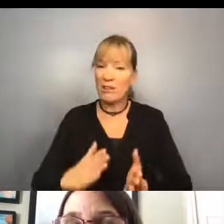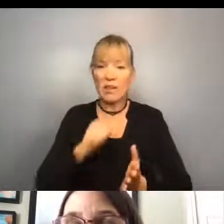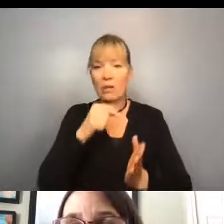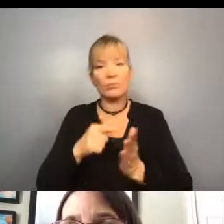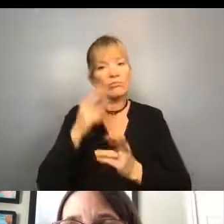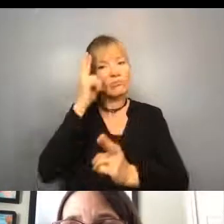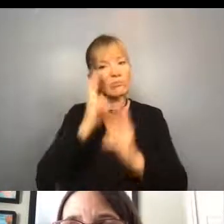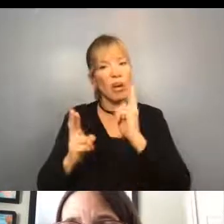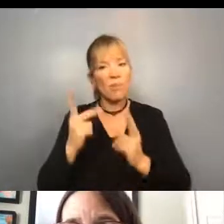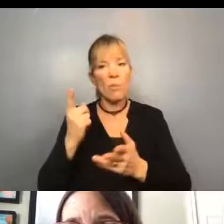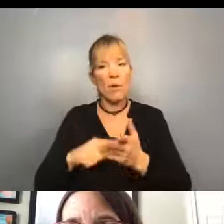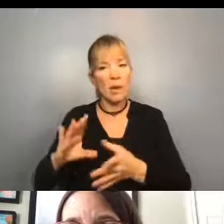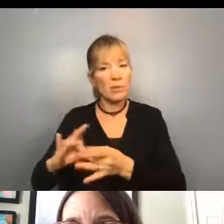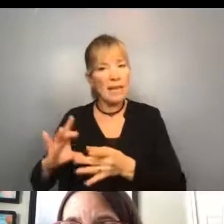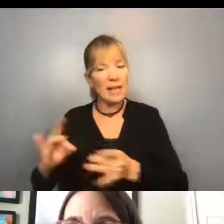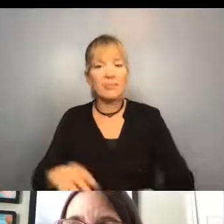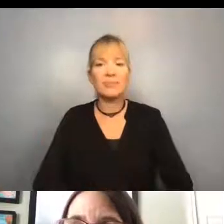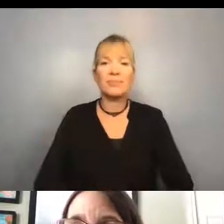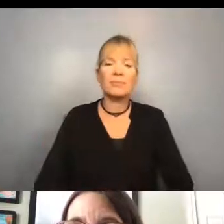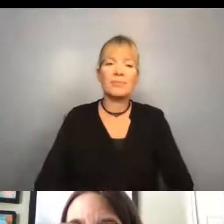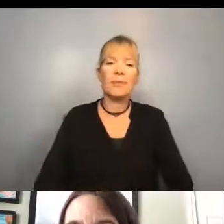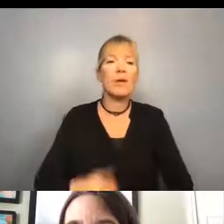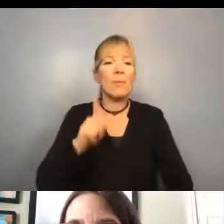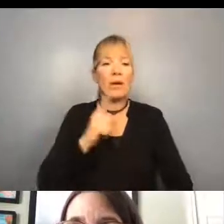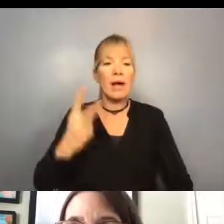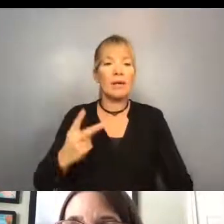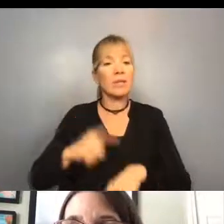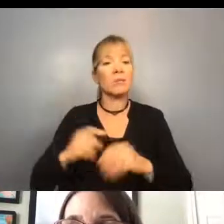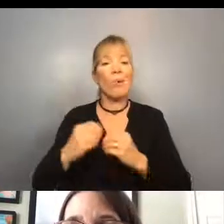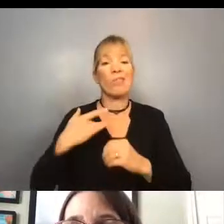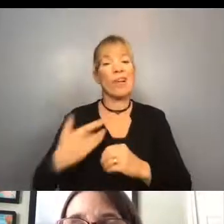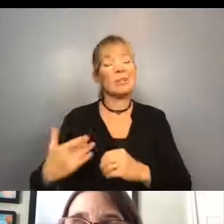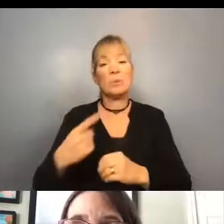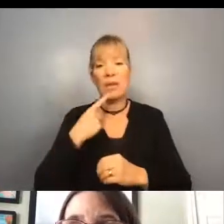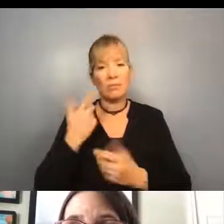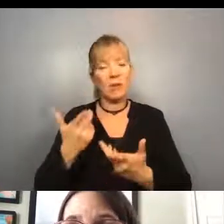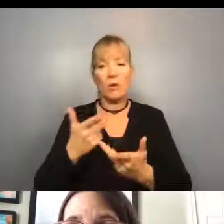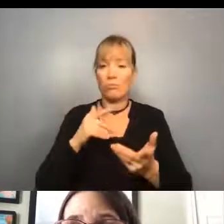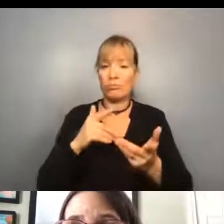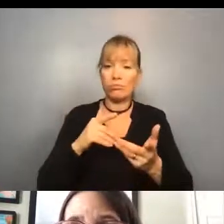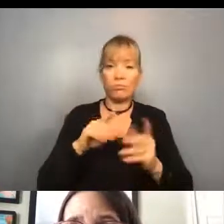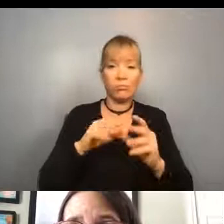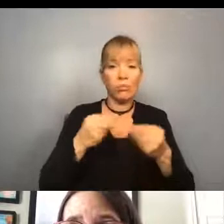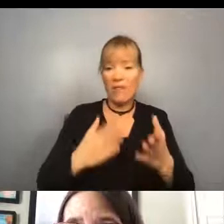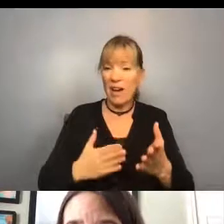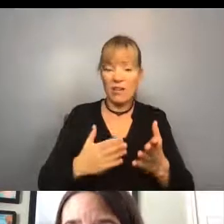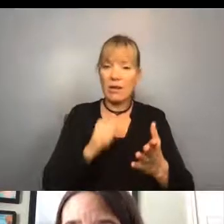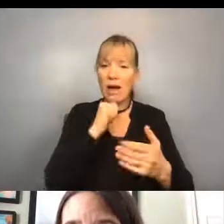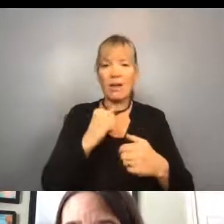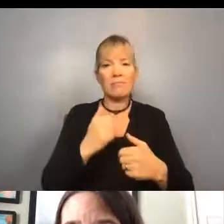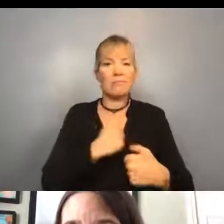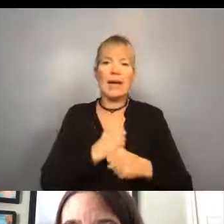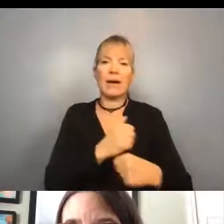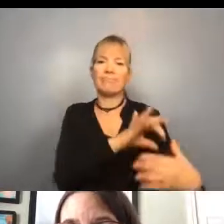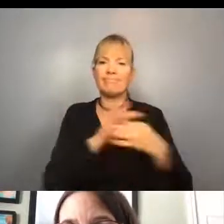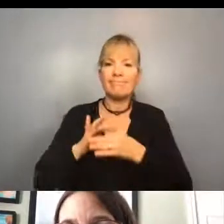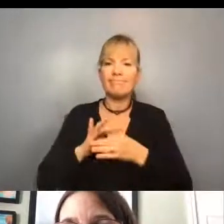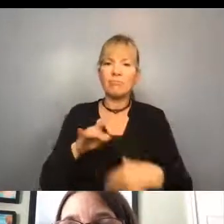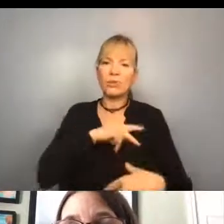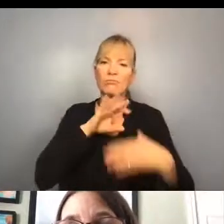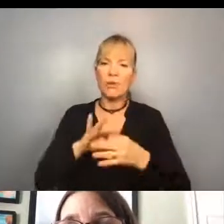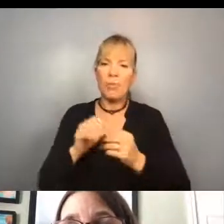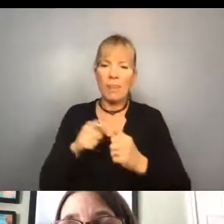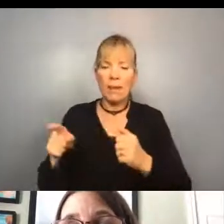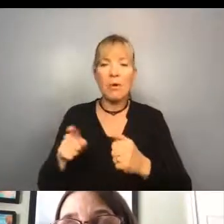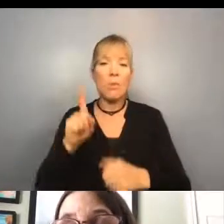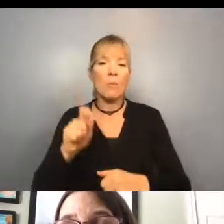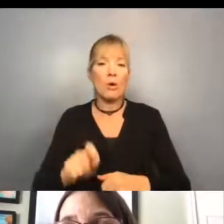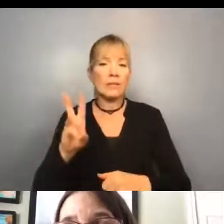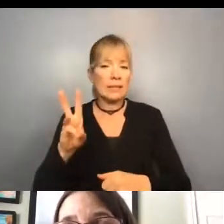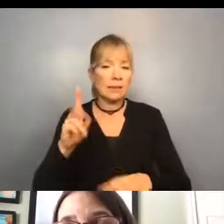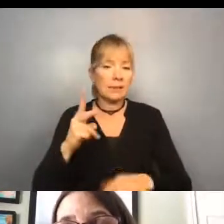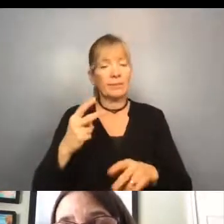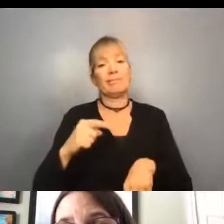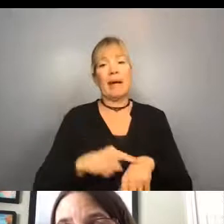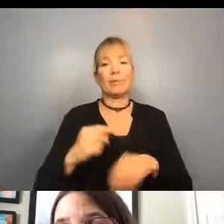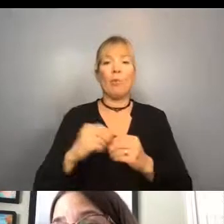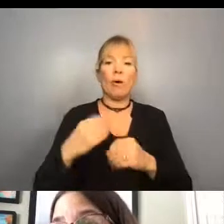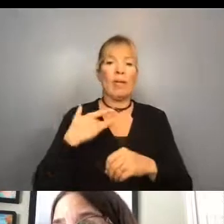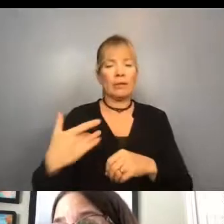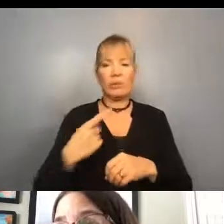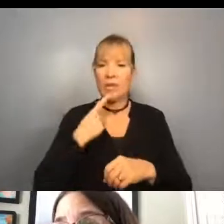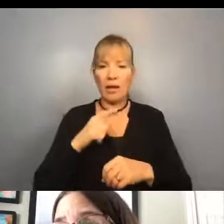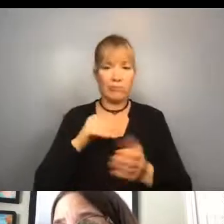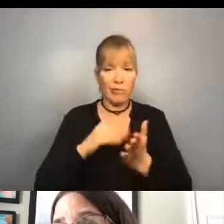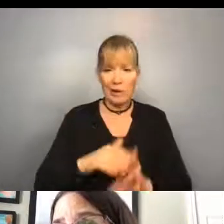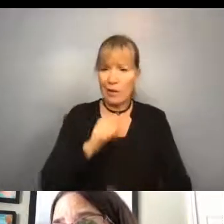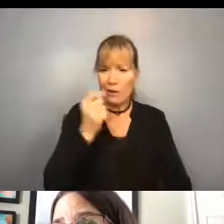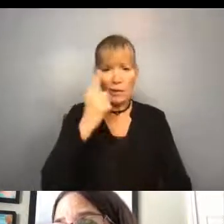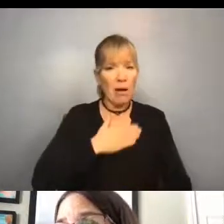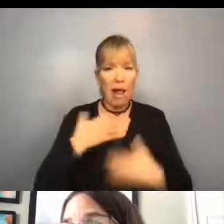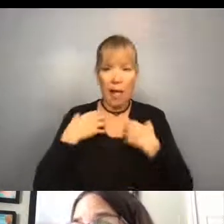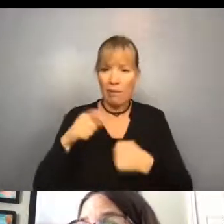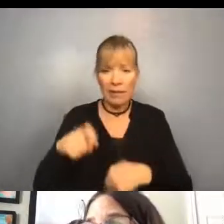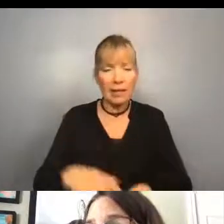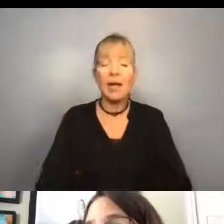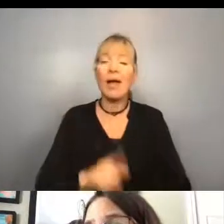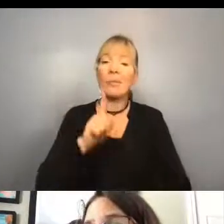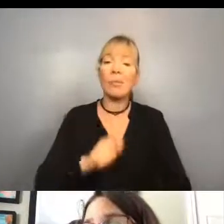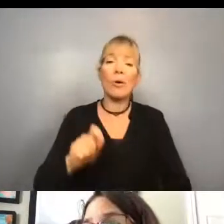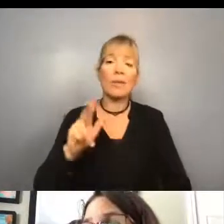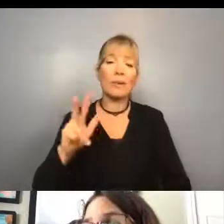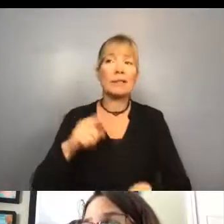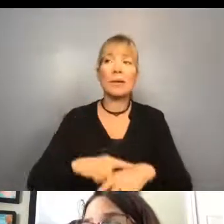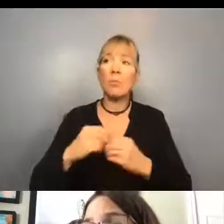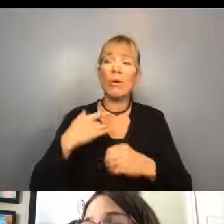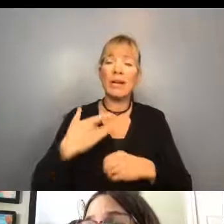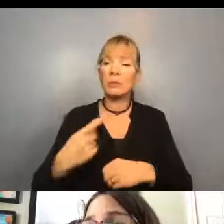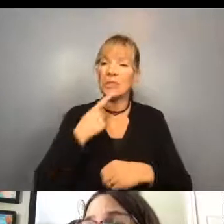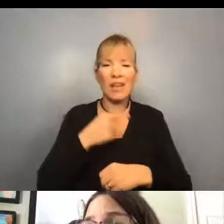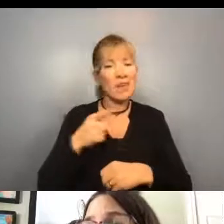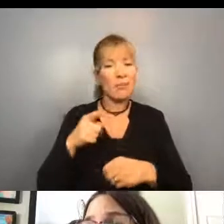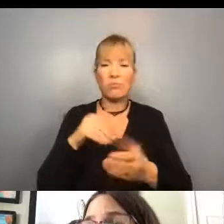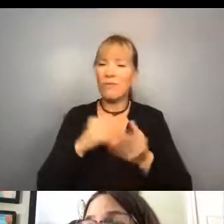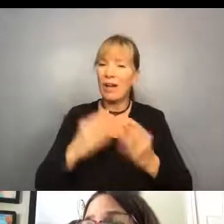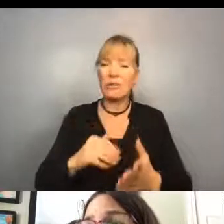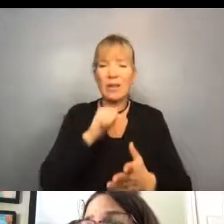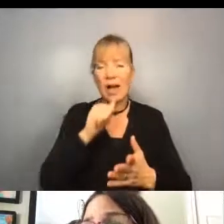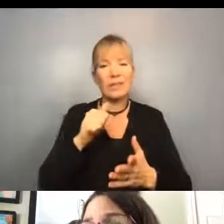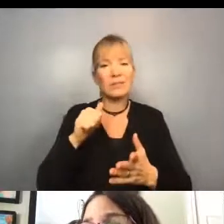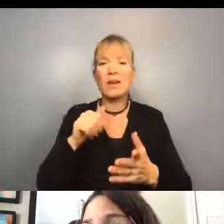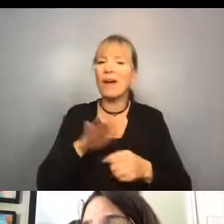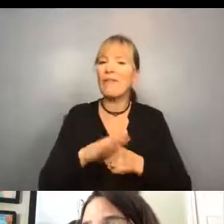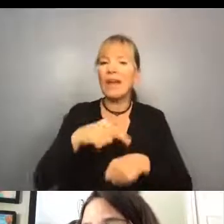did not show respect for what they have to say. 1.5 times more likely to say that the provider didn't make a personal connection with them. 1.6 times more likely to say the provider did not understand their health need. And 1.3 times more likely to say the provider didn't